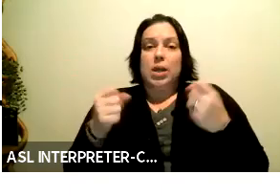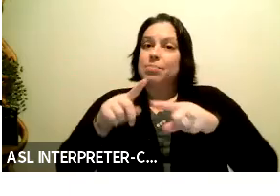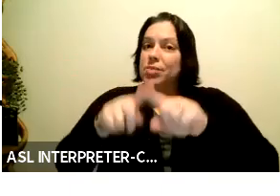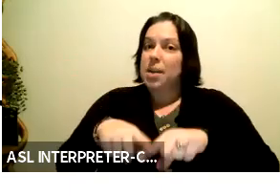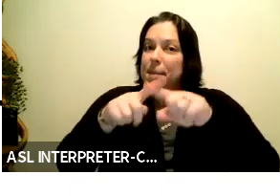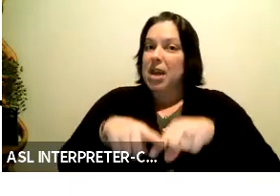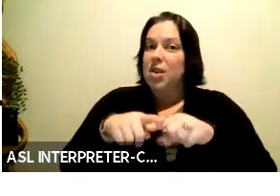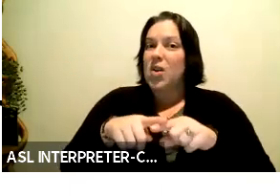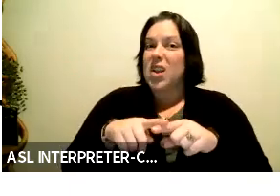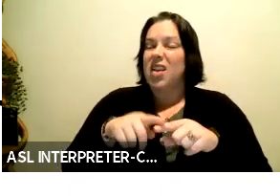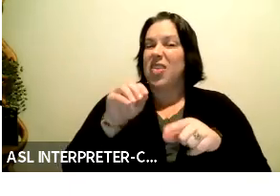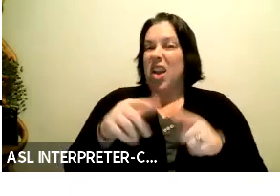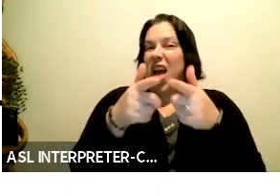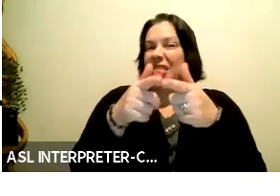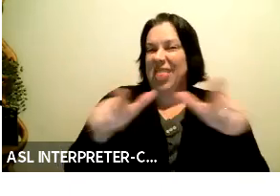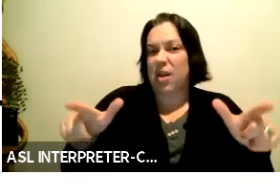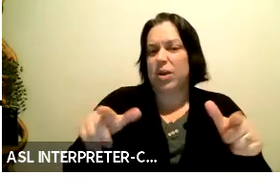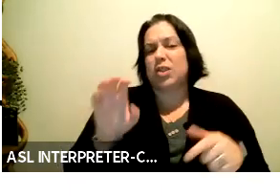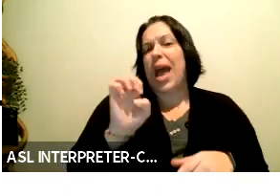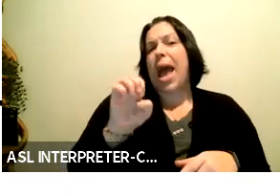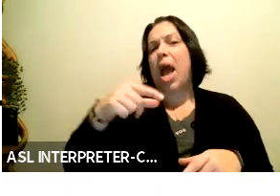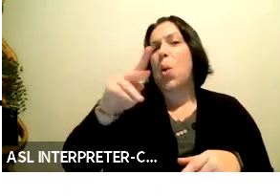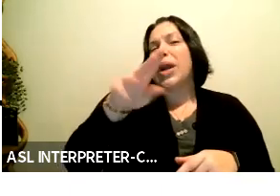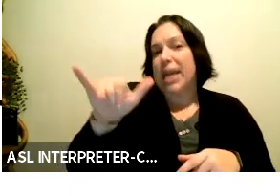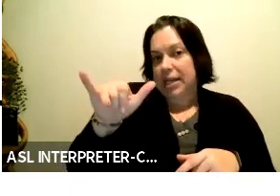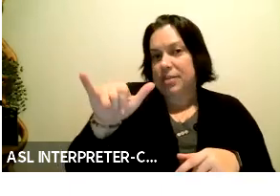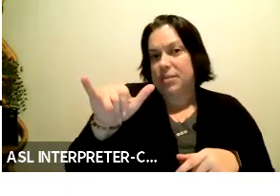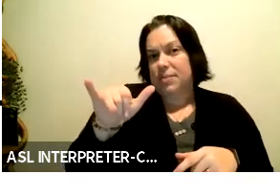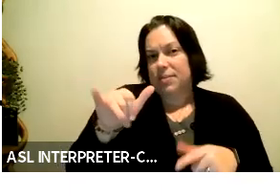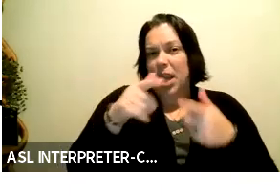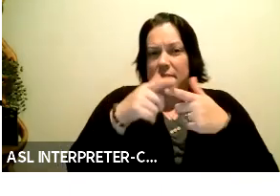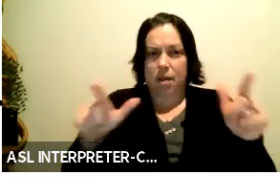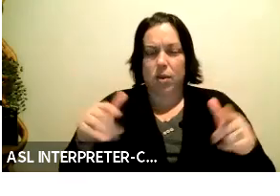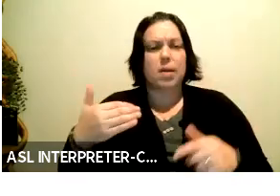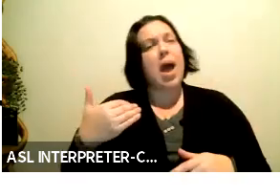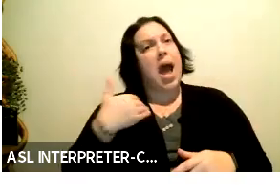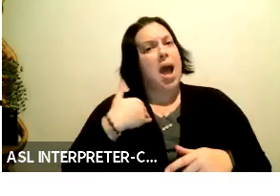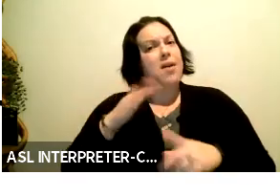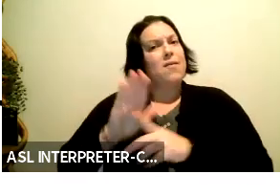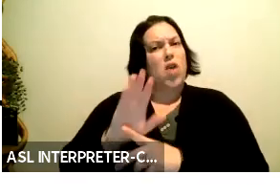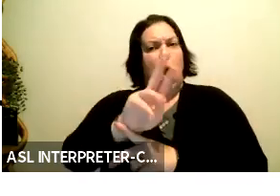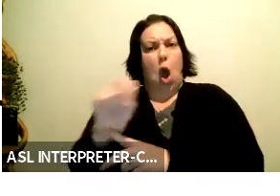partners have equity in emergency preparedness committees, where they were applying the C MIST